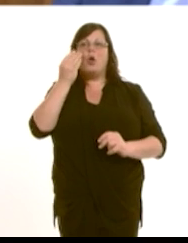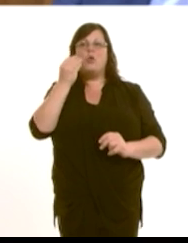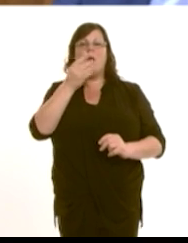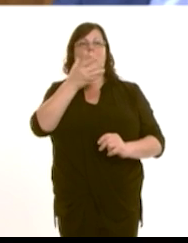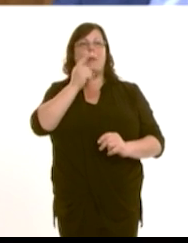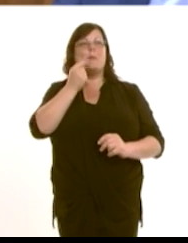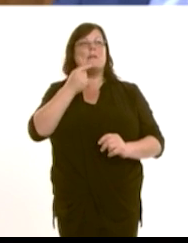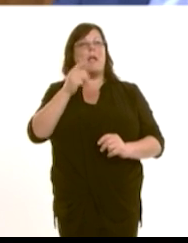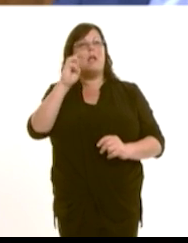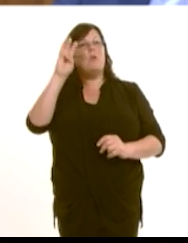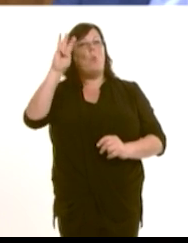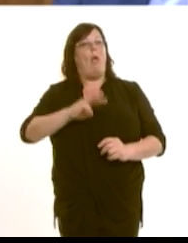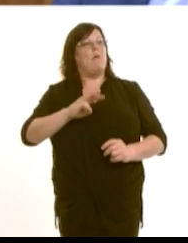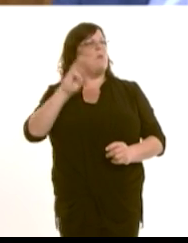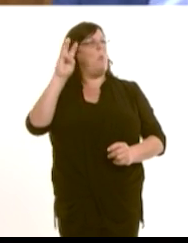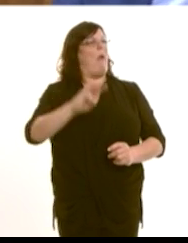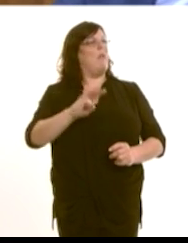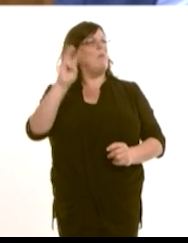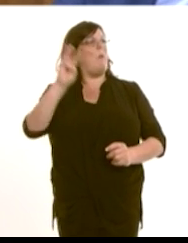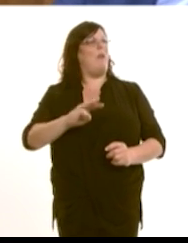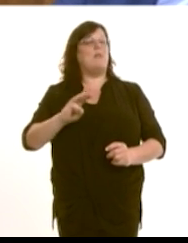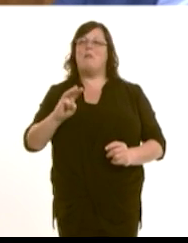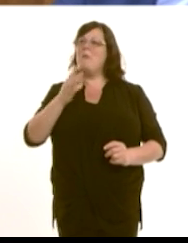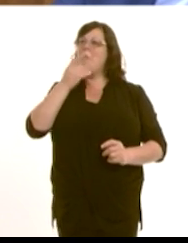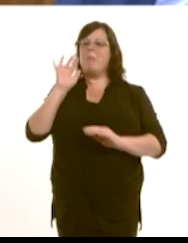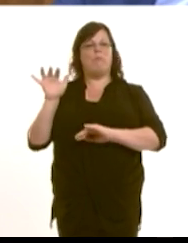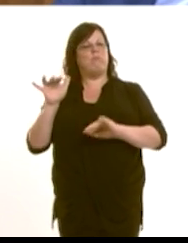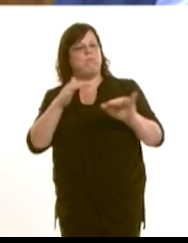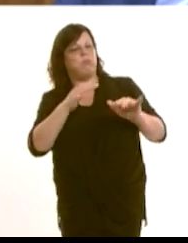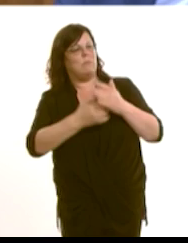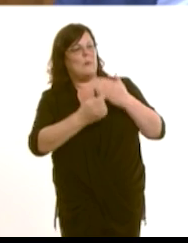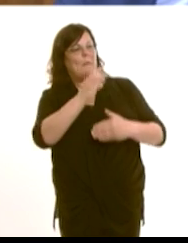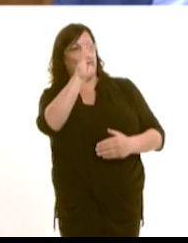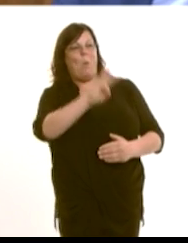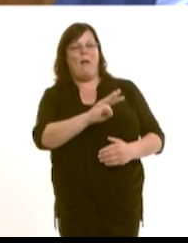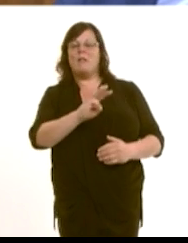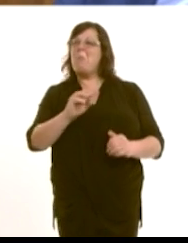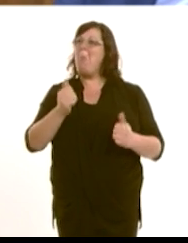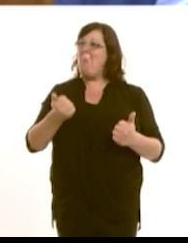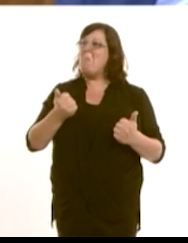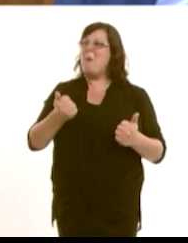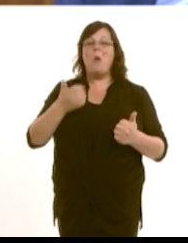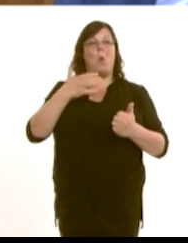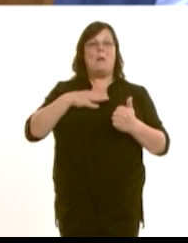That kind of publicity is very difficult for us to replicate. We have to build on that, and weíre working with Visit Wales in order for that to happen.